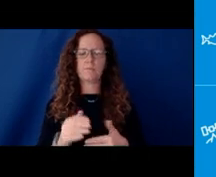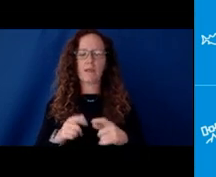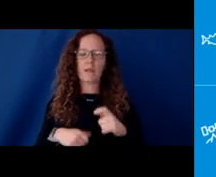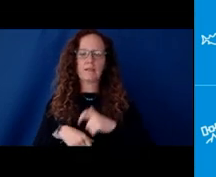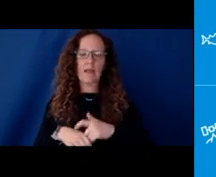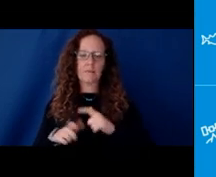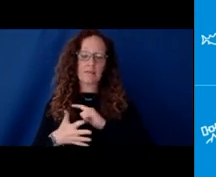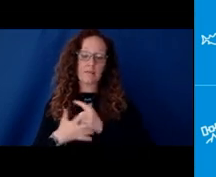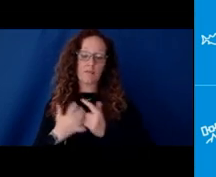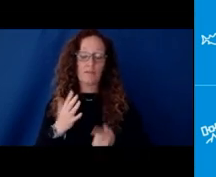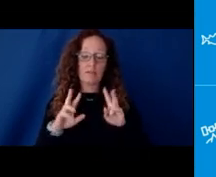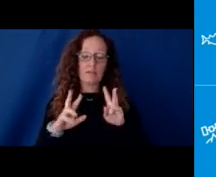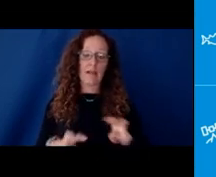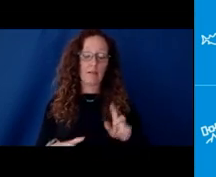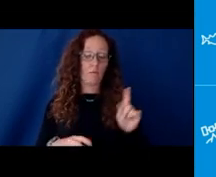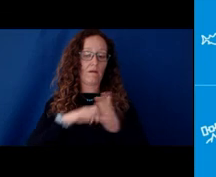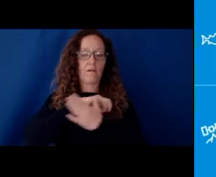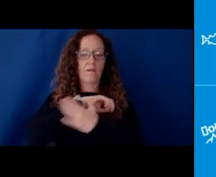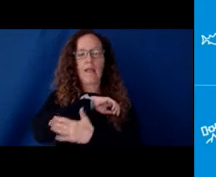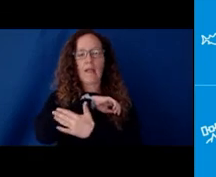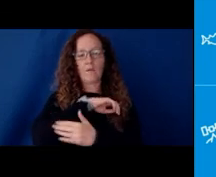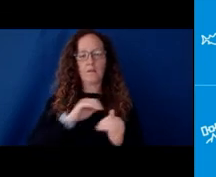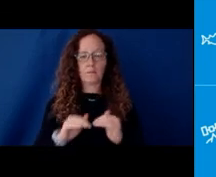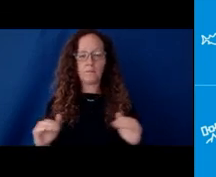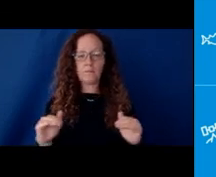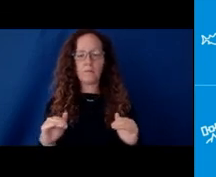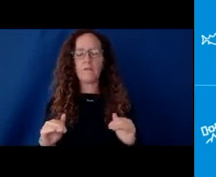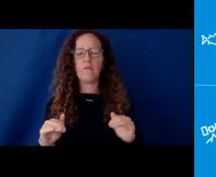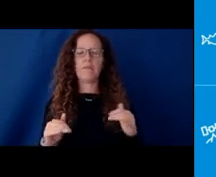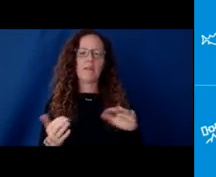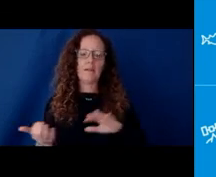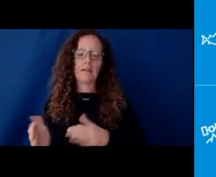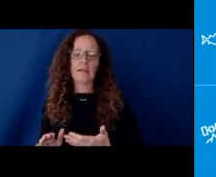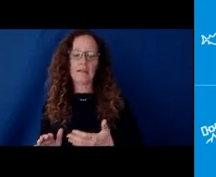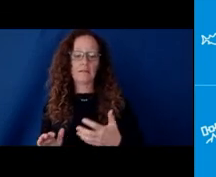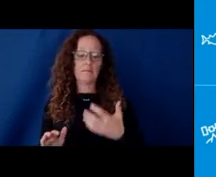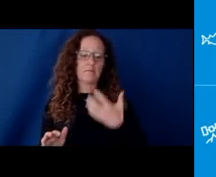and we created these heat-mortality relationships based on both Tmin and Tmax.